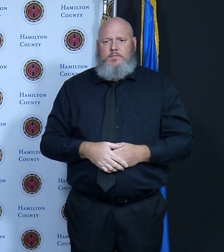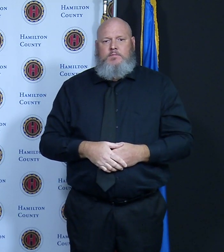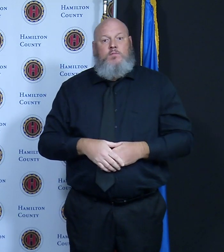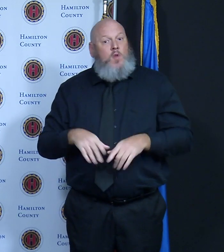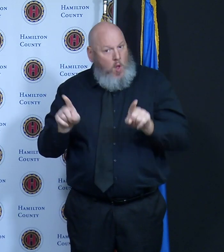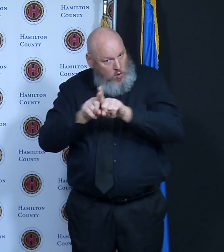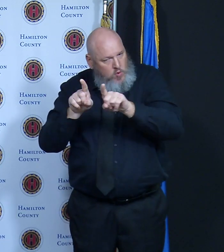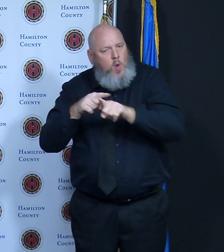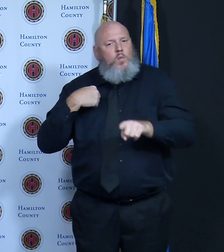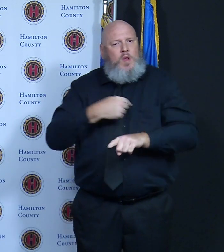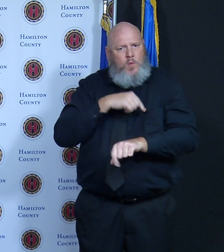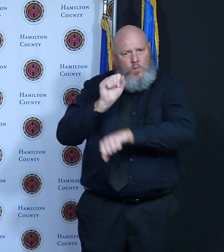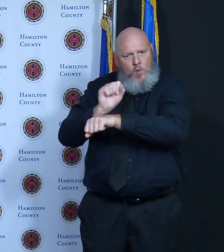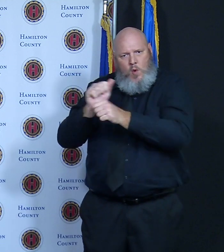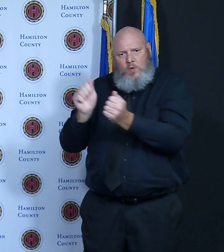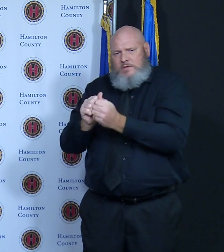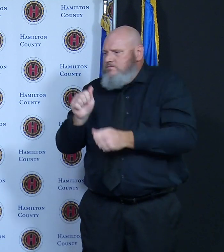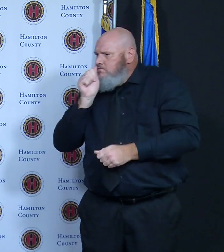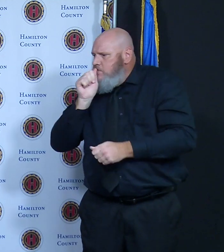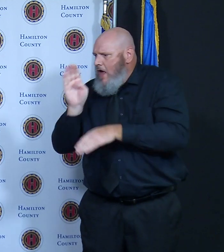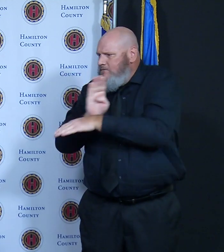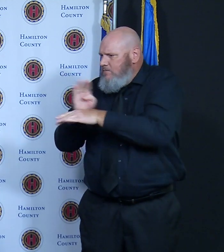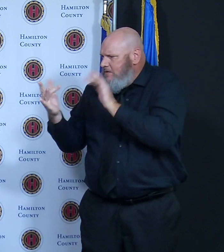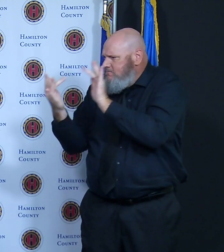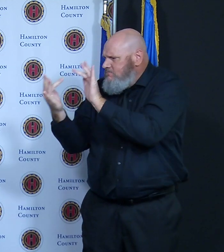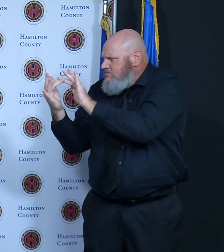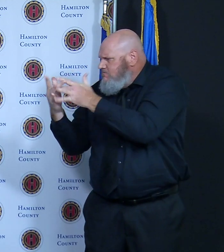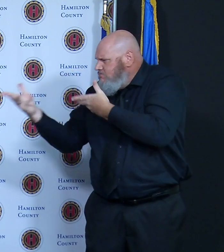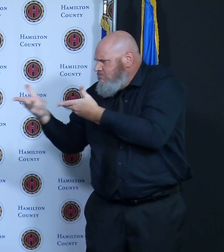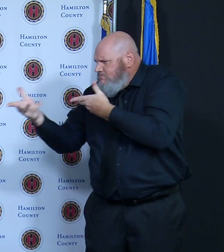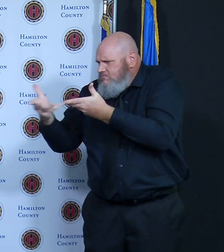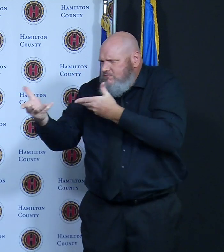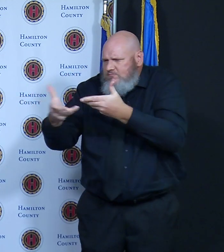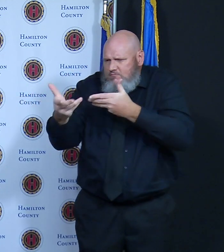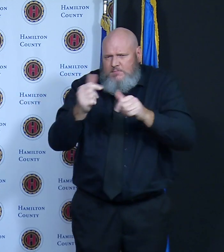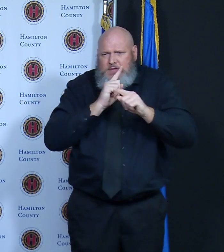out to and then finally I want to mention the personal protective